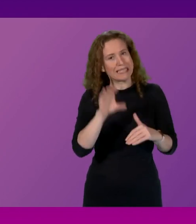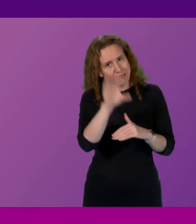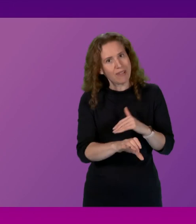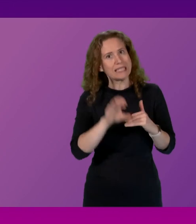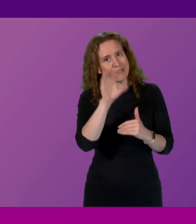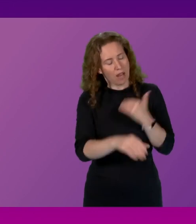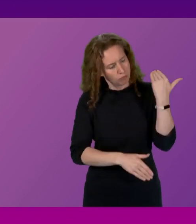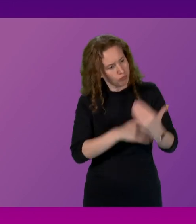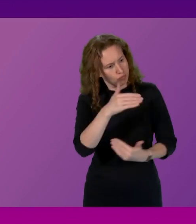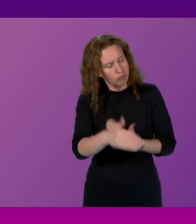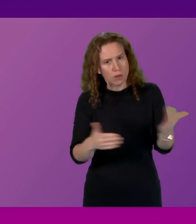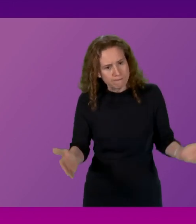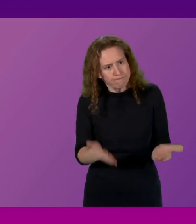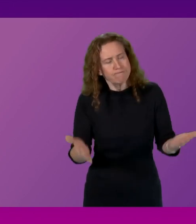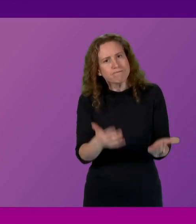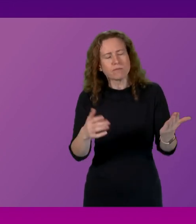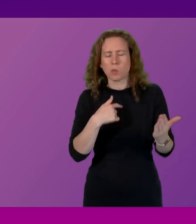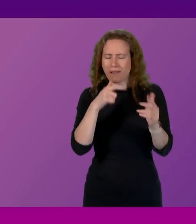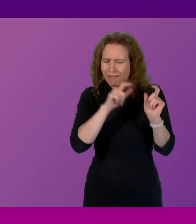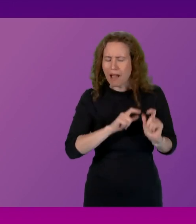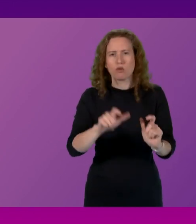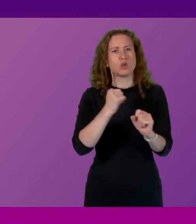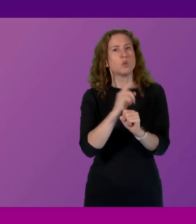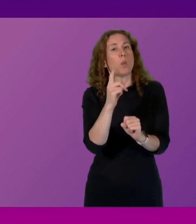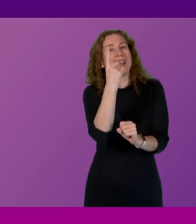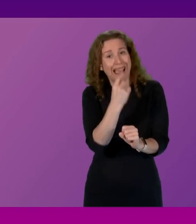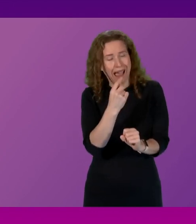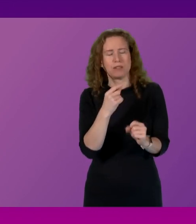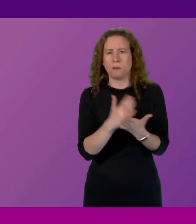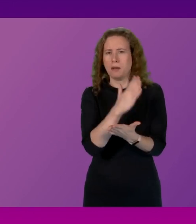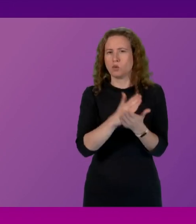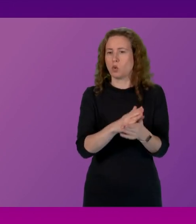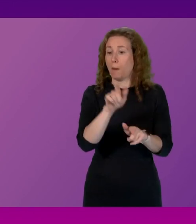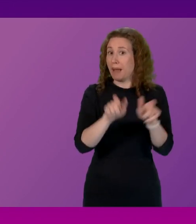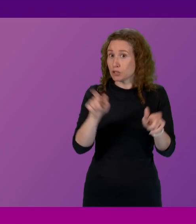and staffing, and we will continue to do what we can to ensure that patients and the public